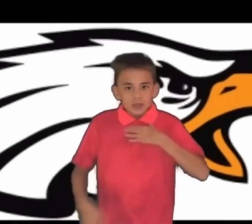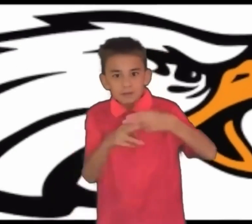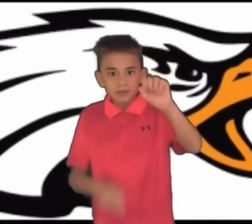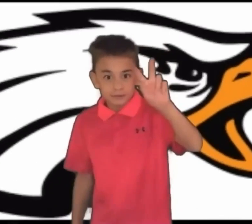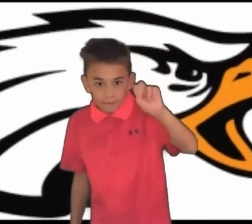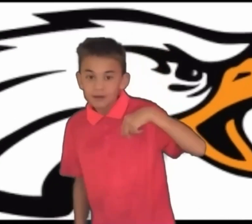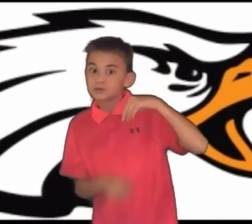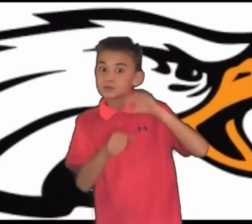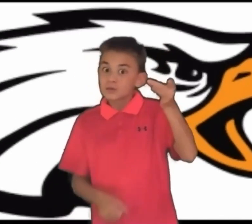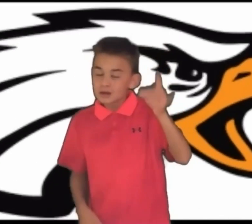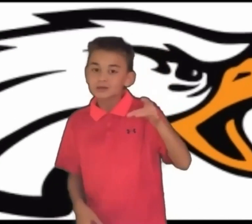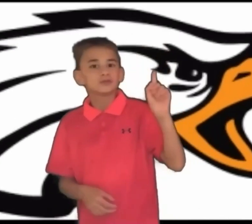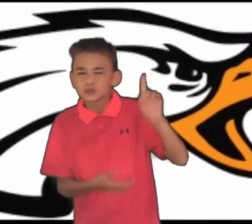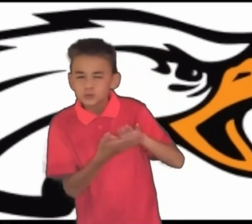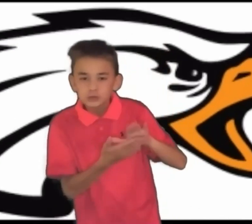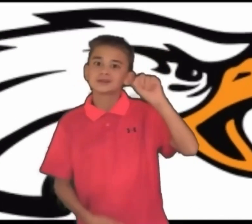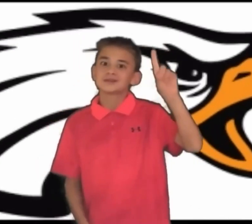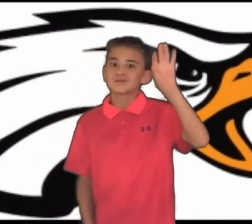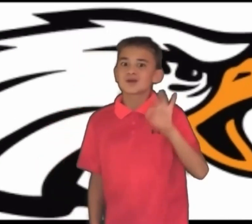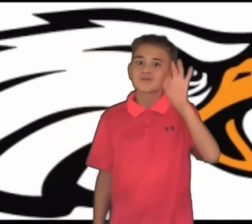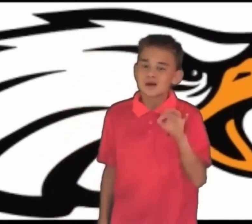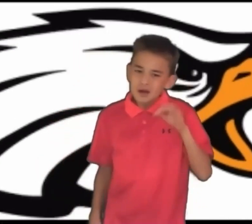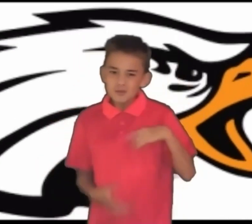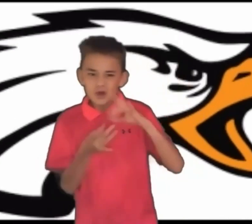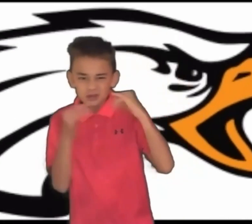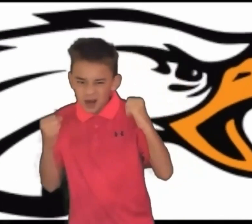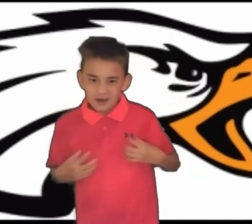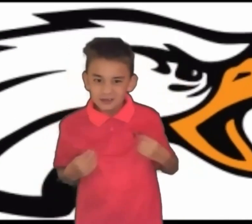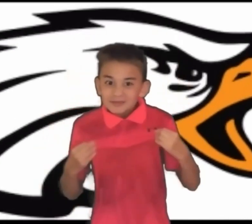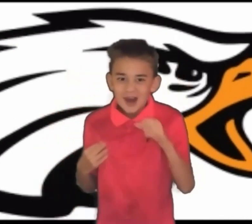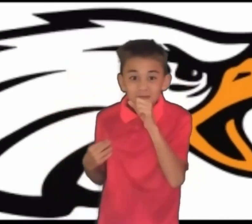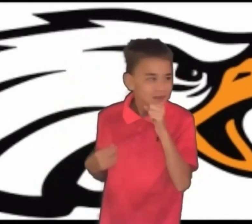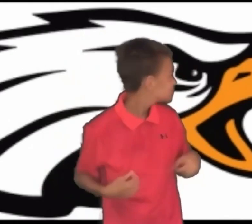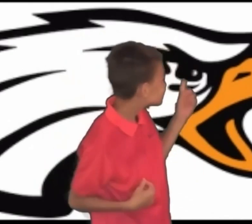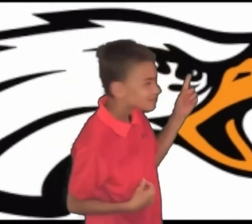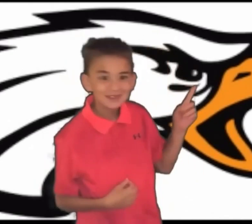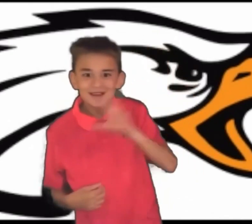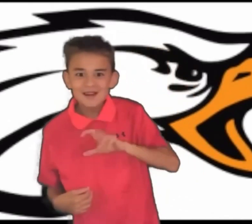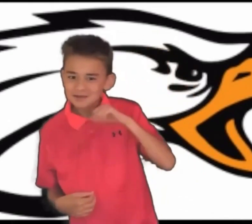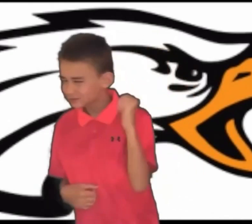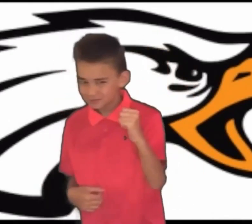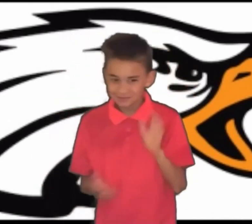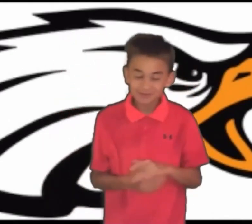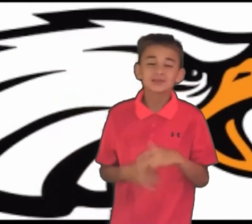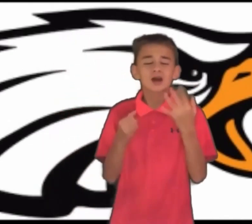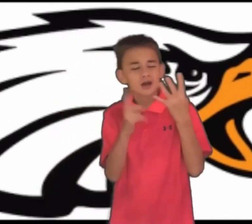Sevan: my name is Sevan, I’m in the 8th grade, I go to CSD Fremont. I have a ton of spirit, I love orange and the Eagles!